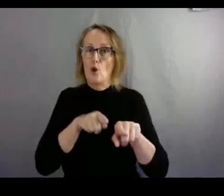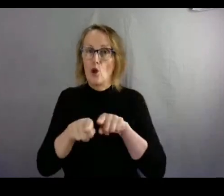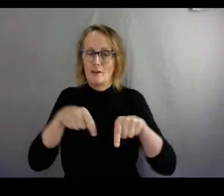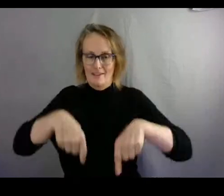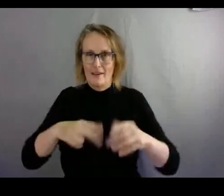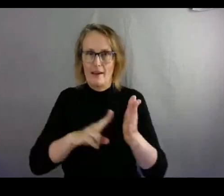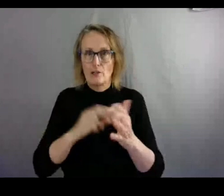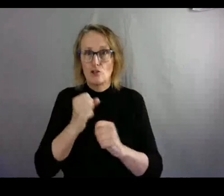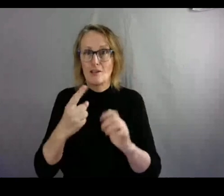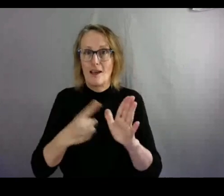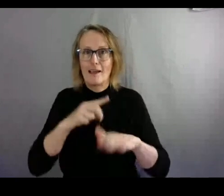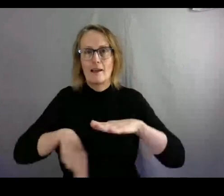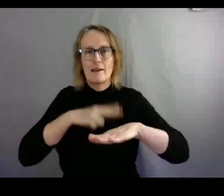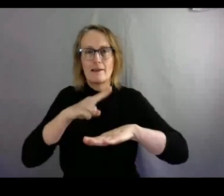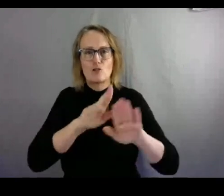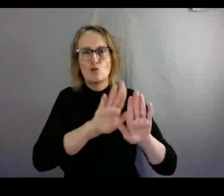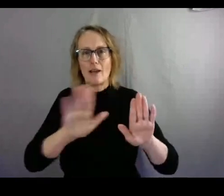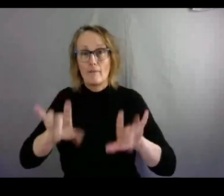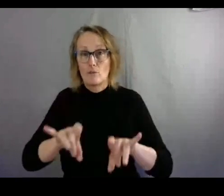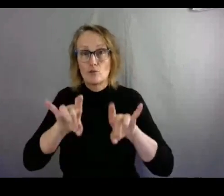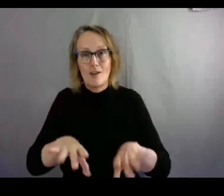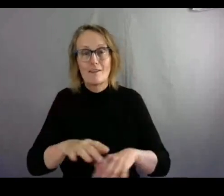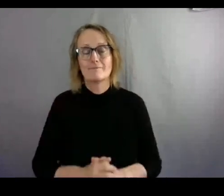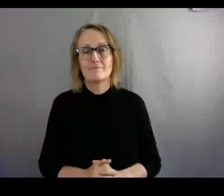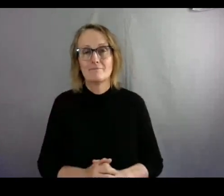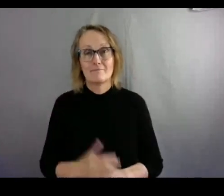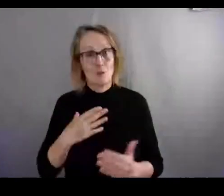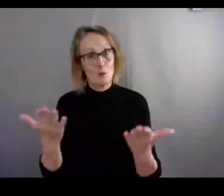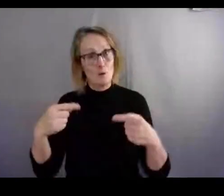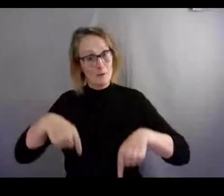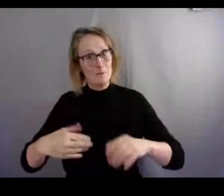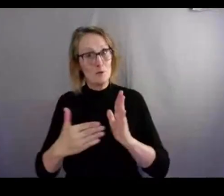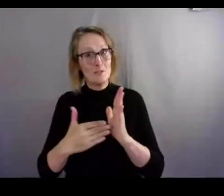It's my pleasure to welcome you to the gallery today for our symposium to celebrate the opening